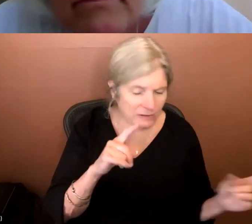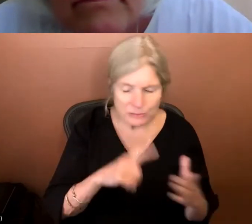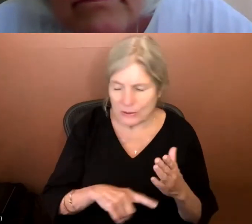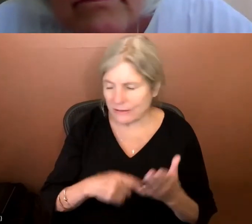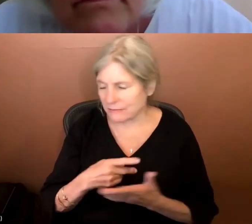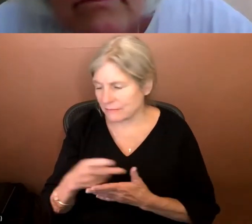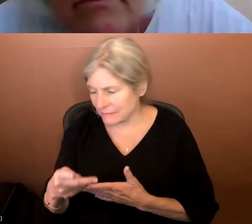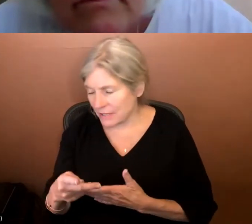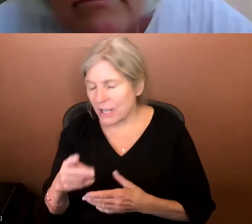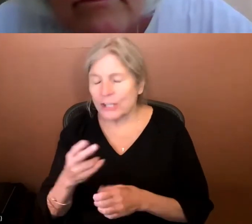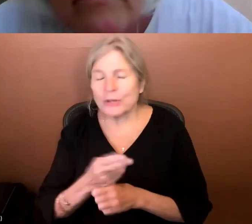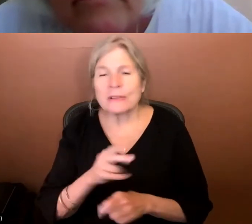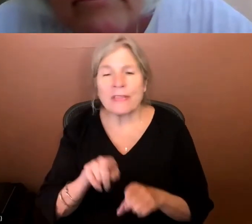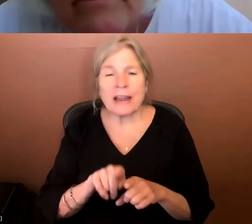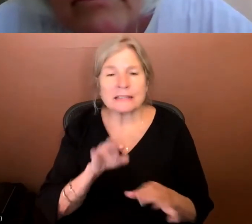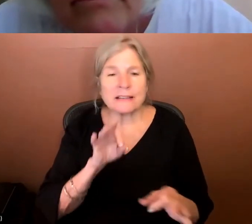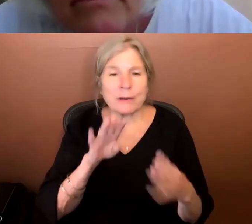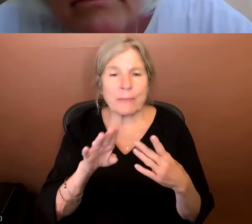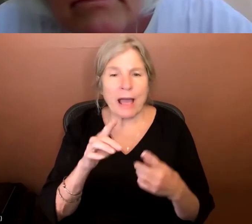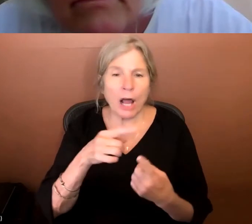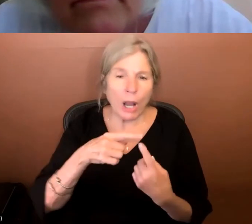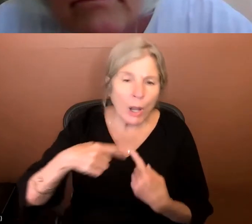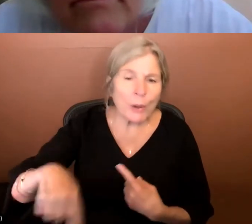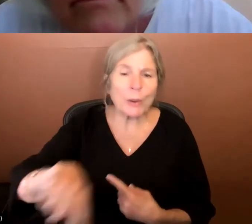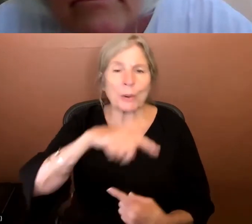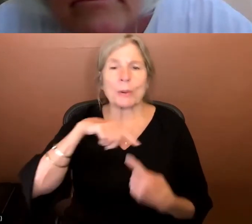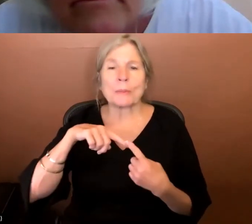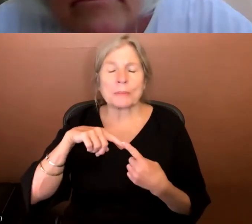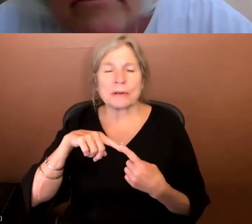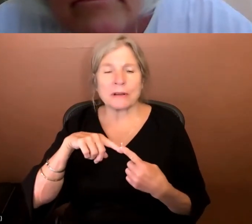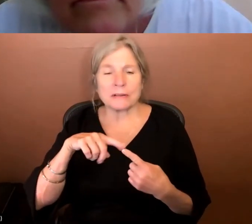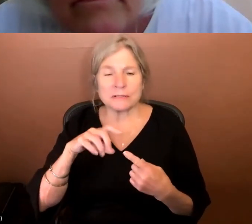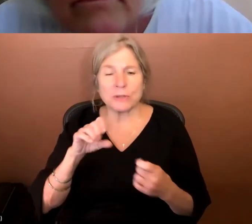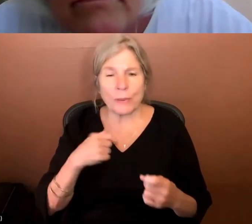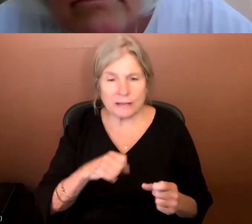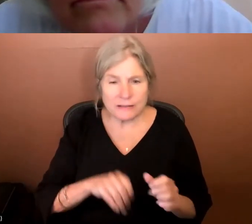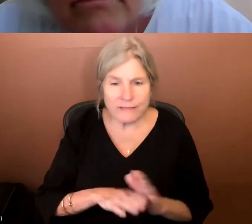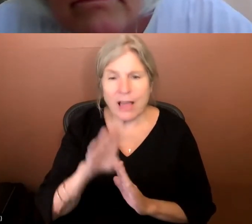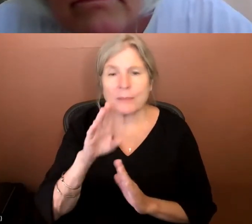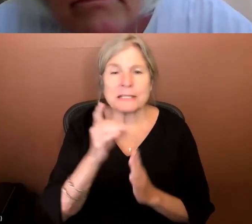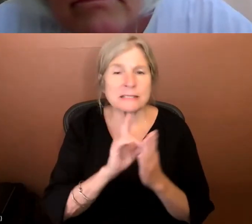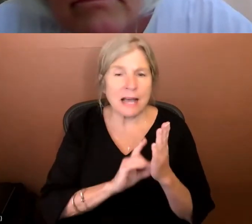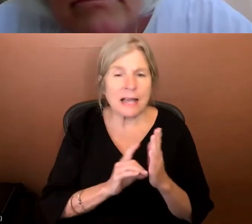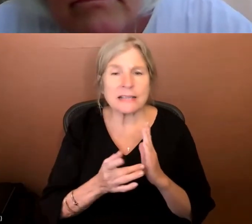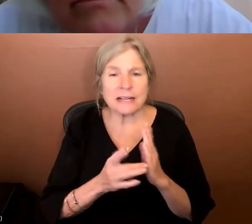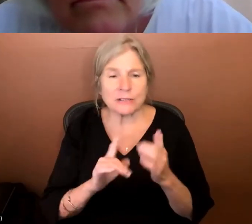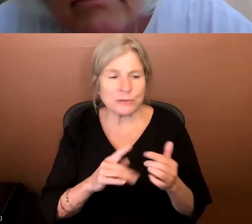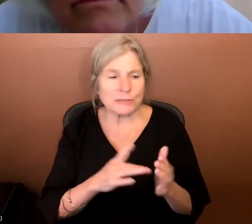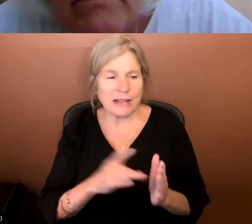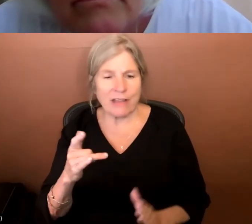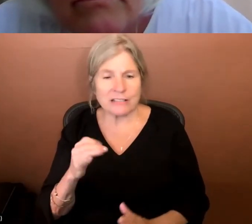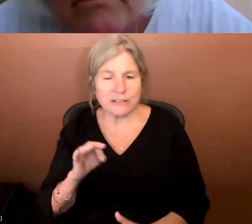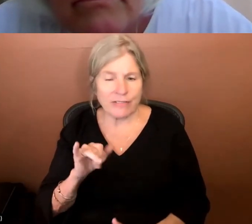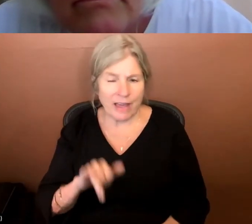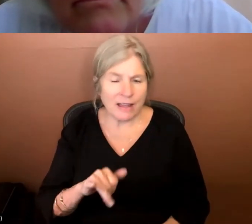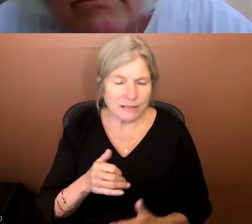feedback loop to develop the design techniques in order to take advantage of that understanding. I'